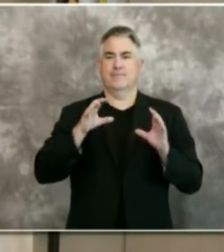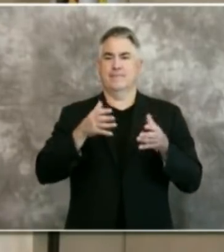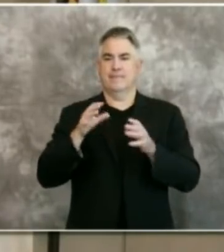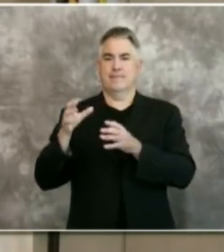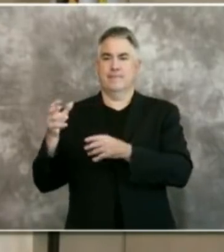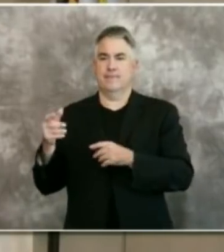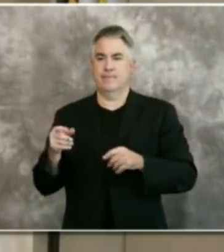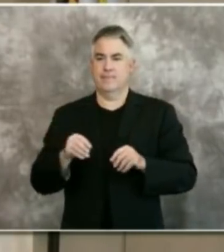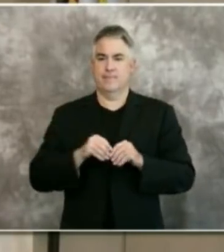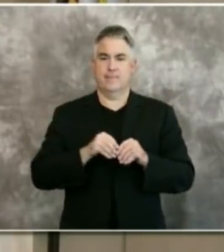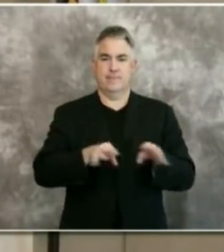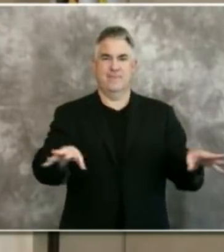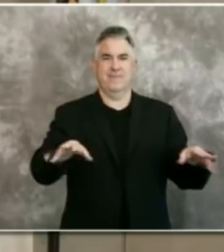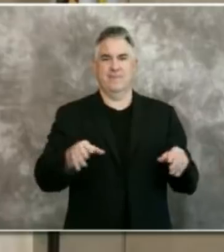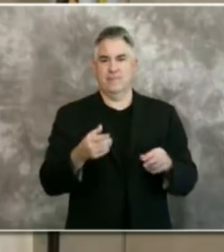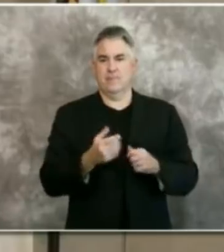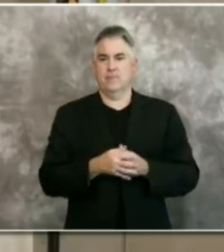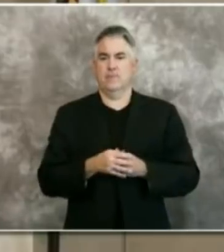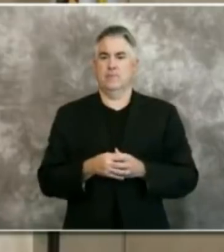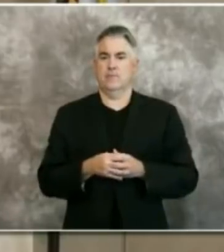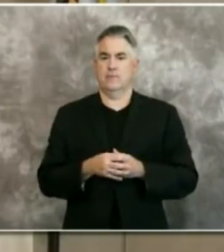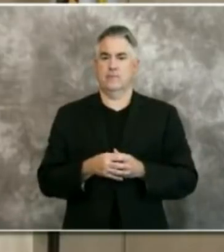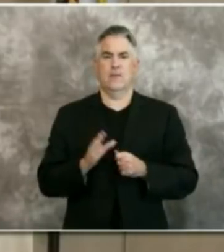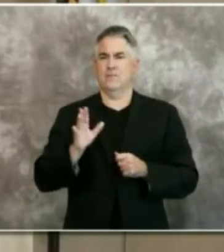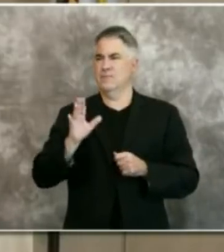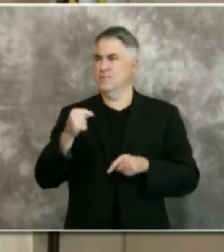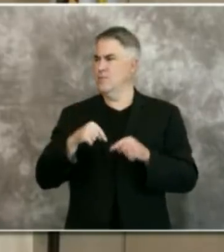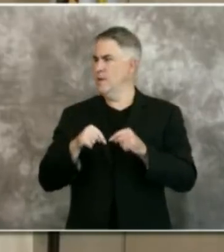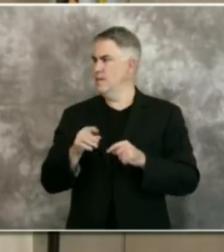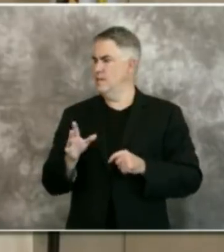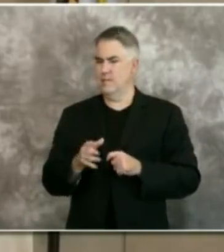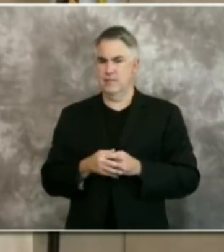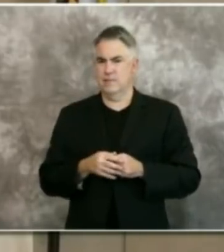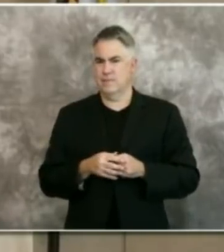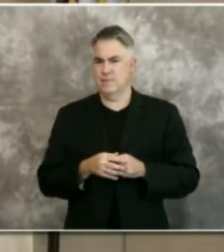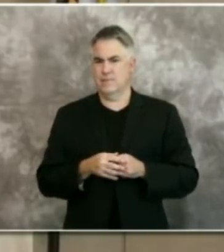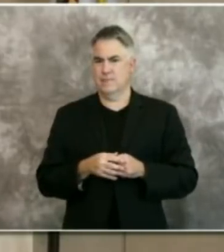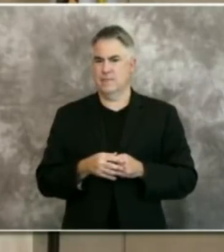TO THE NEXT SLIDE. WE'RE GOING TO NOW TALK ABOUT OUTBREAKS.